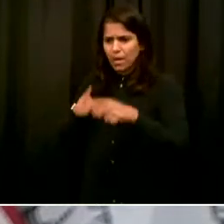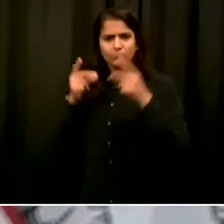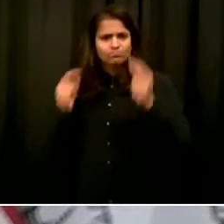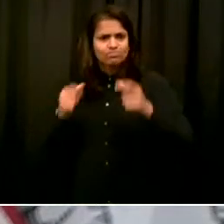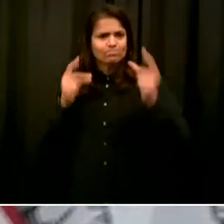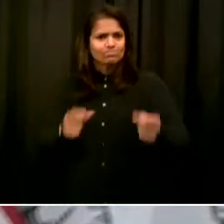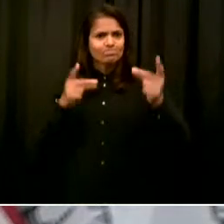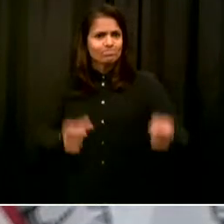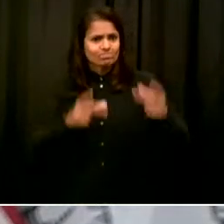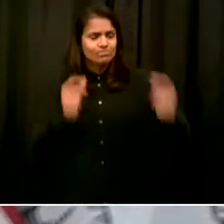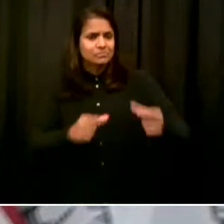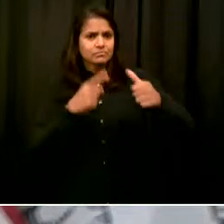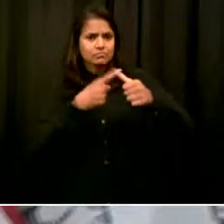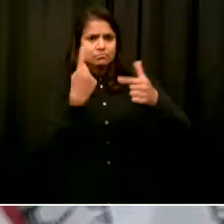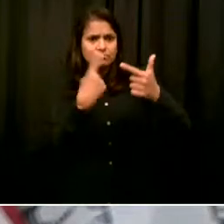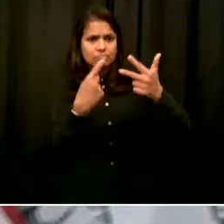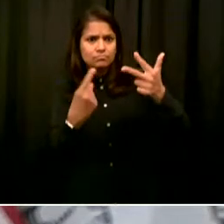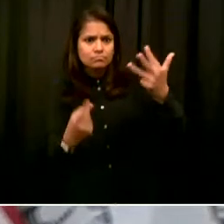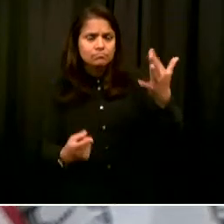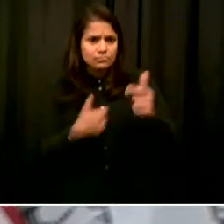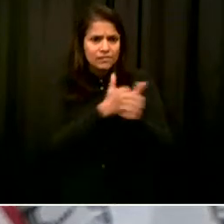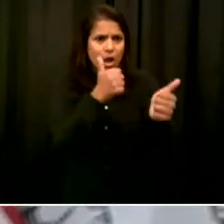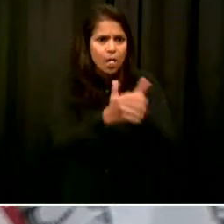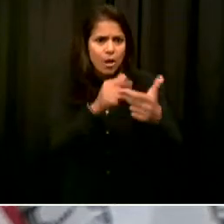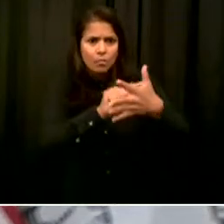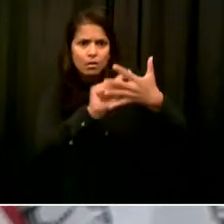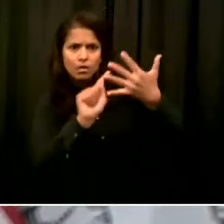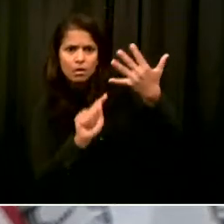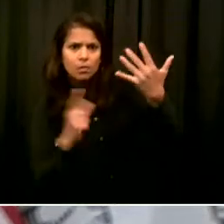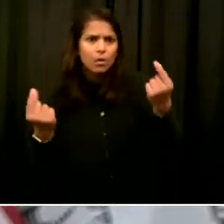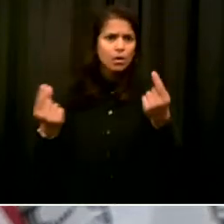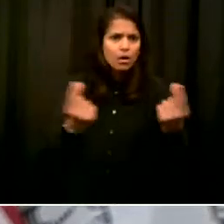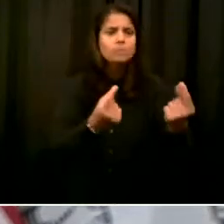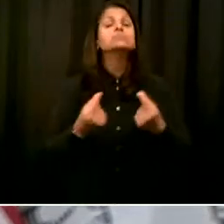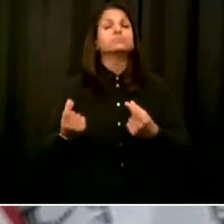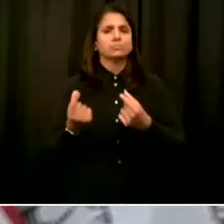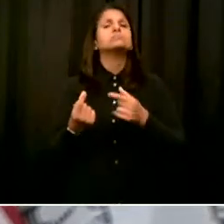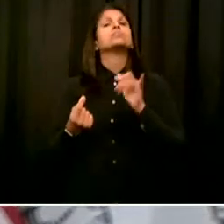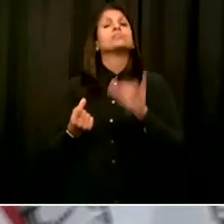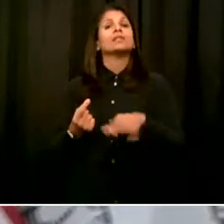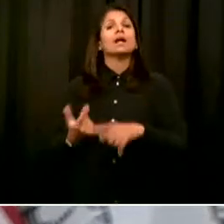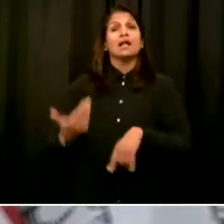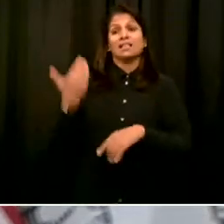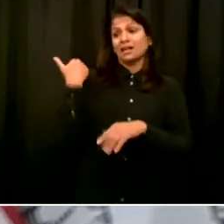WON'T SEE THAT GOING FORWARD EVER.